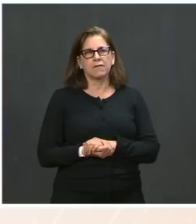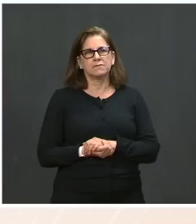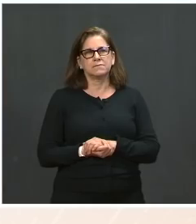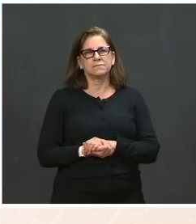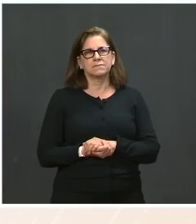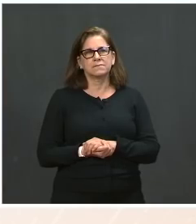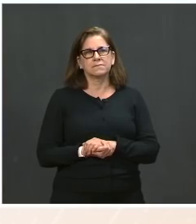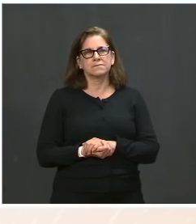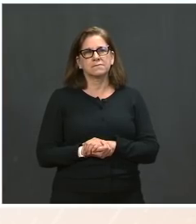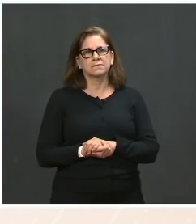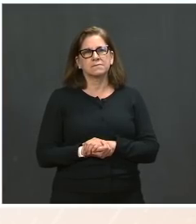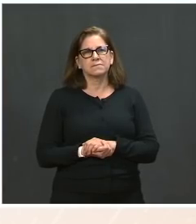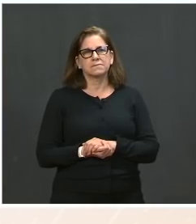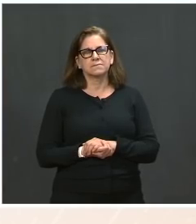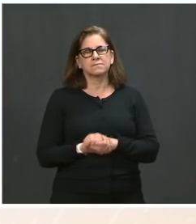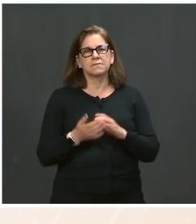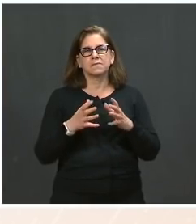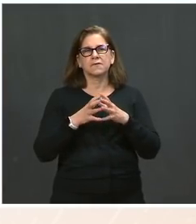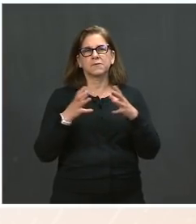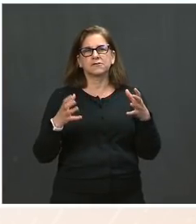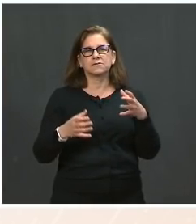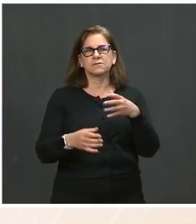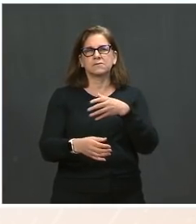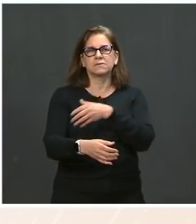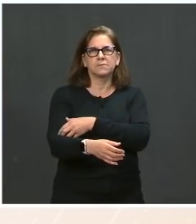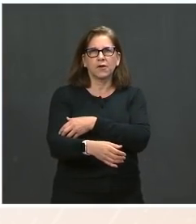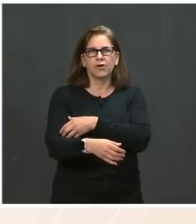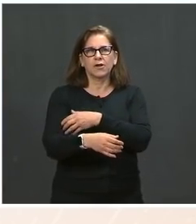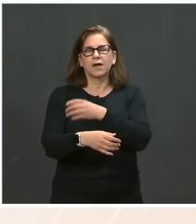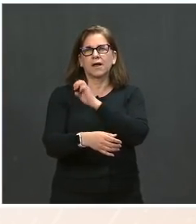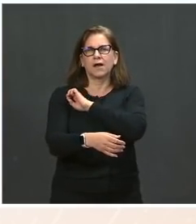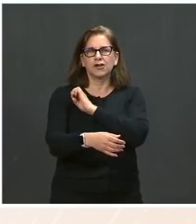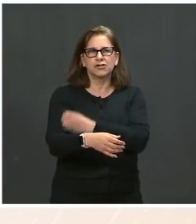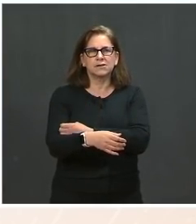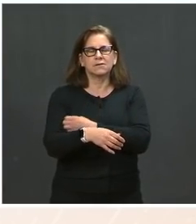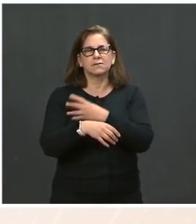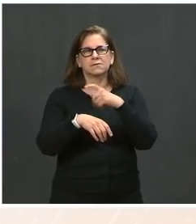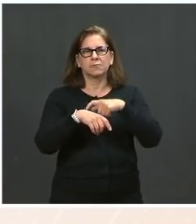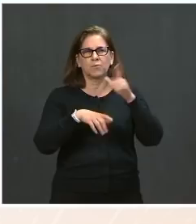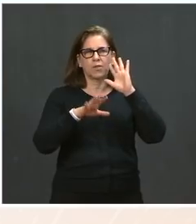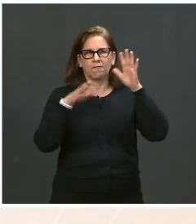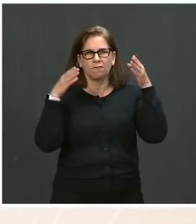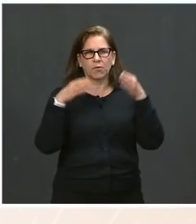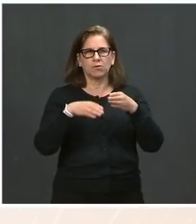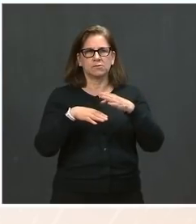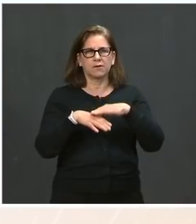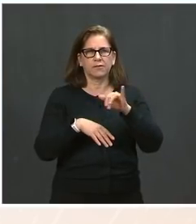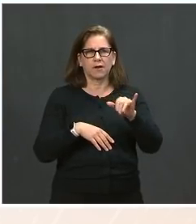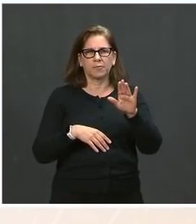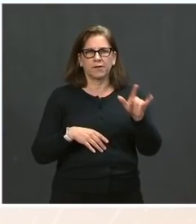Ms. Psaki: Well, first, let me say that there has been legislation introduced in past congresses, and we certainly hope --